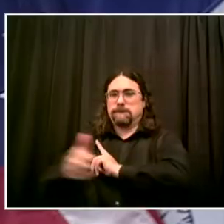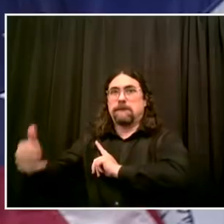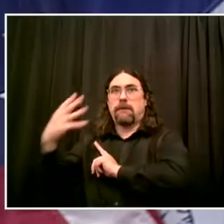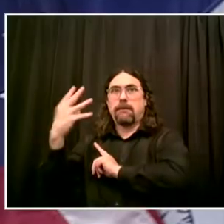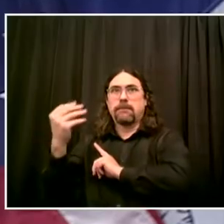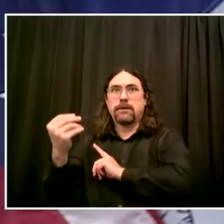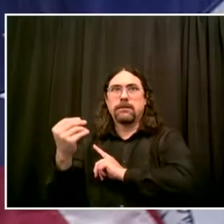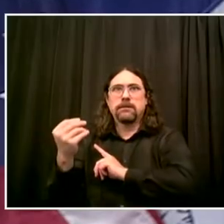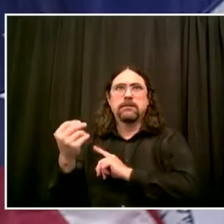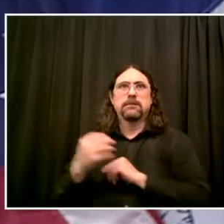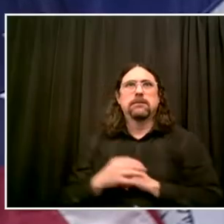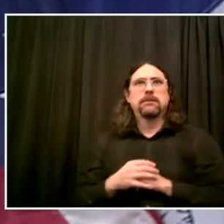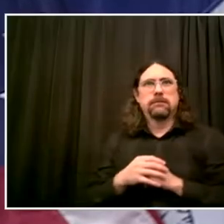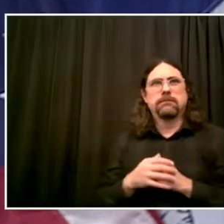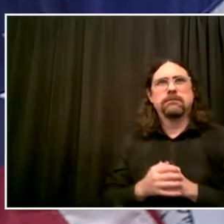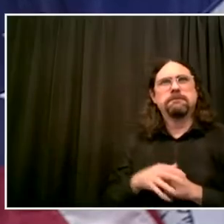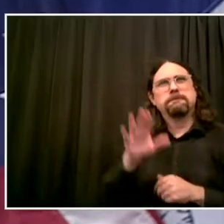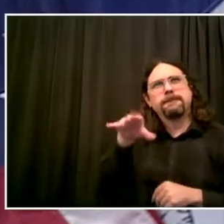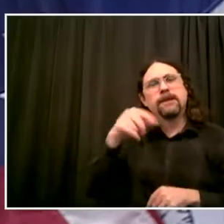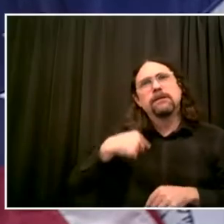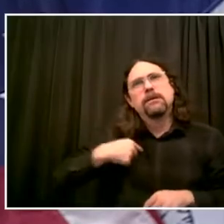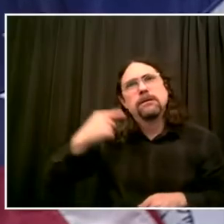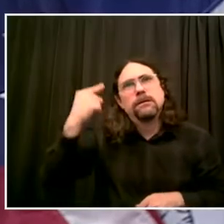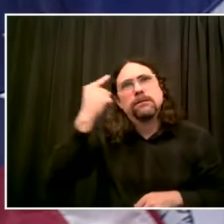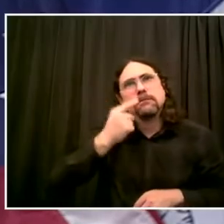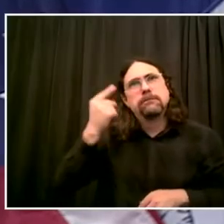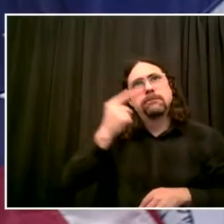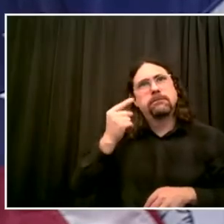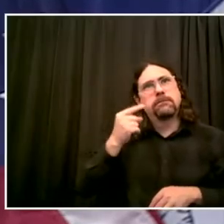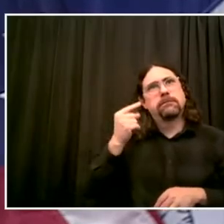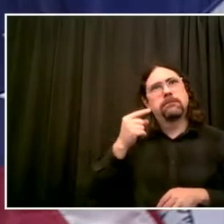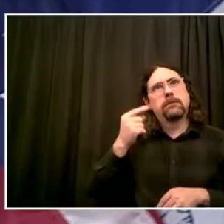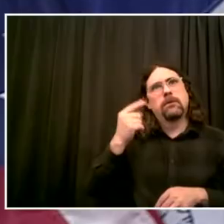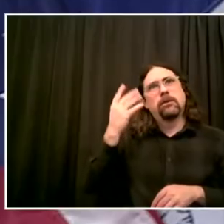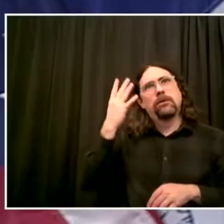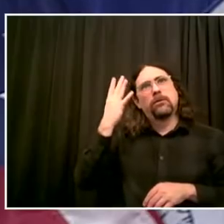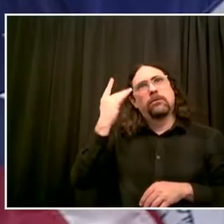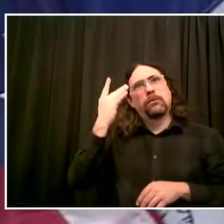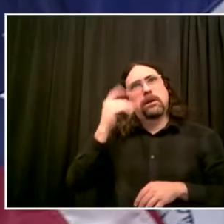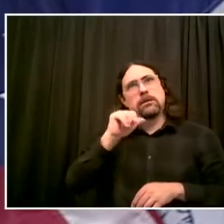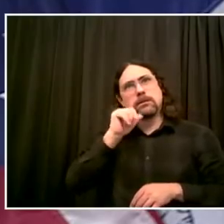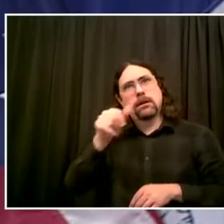CITY APPROVING